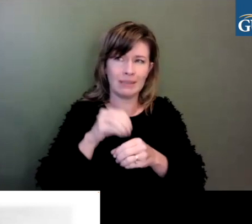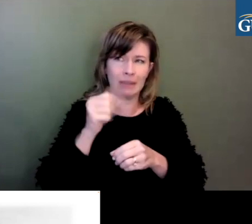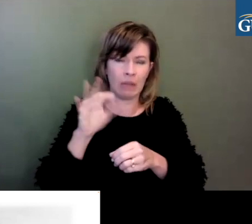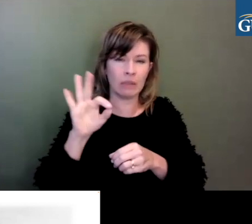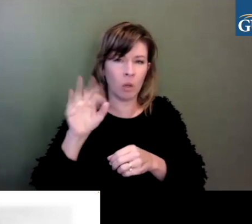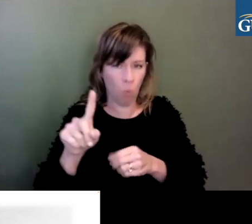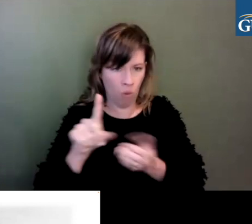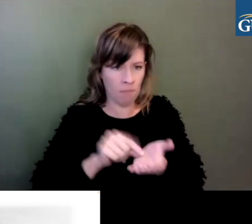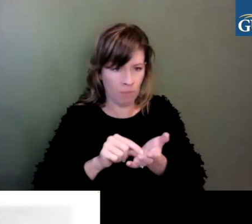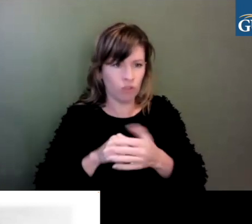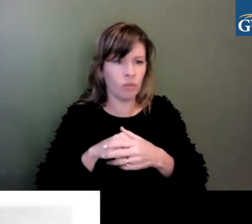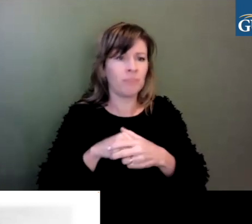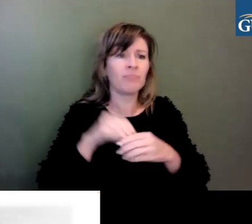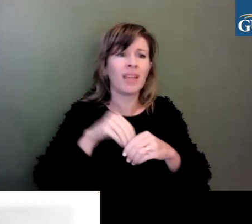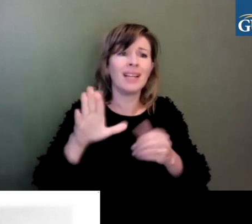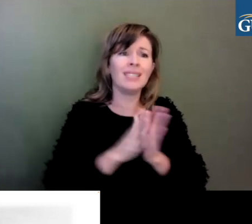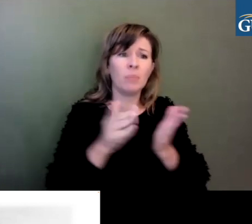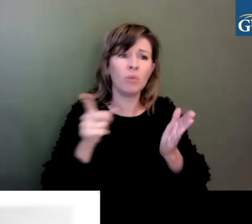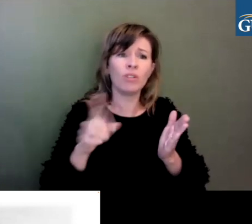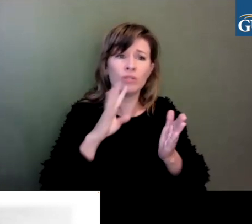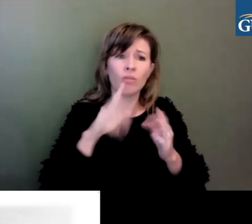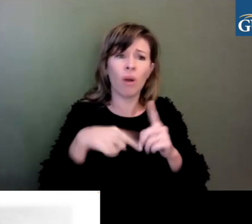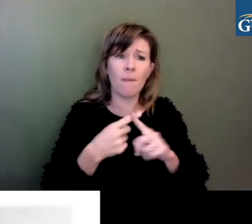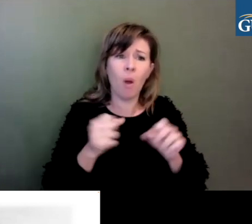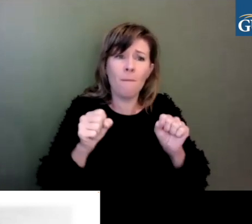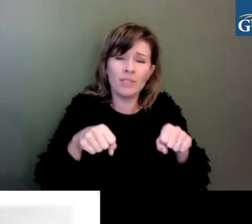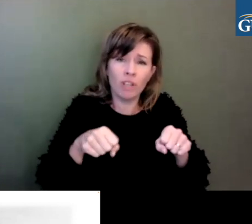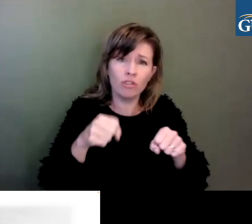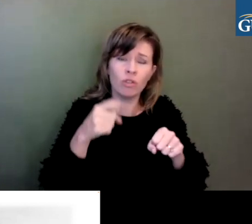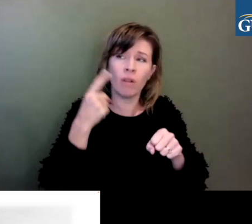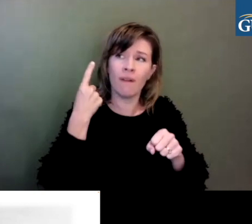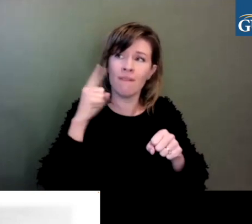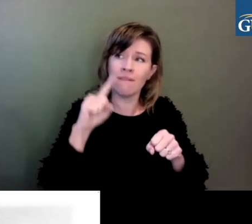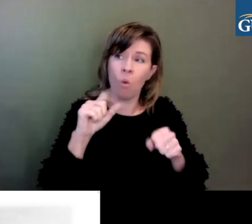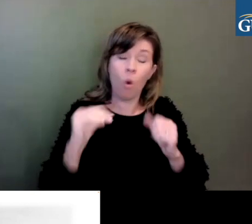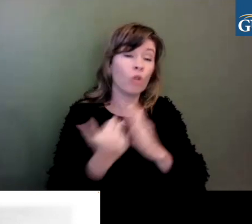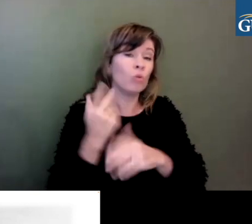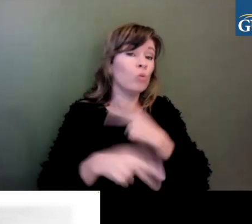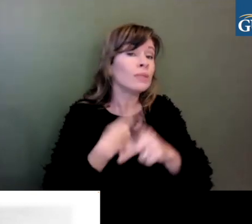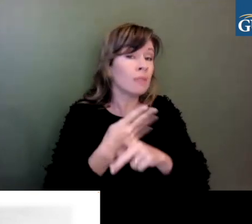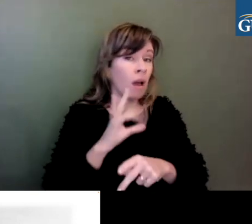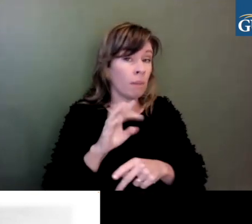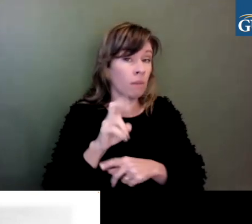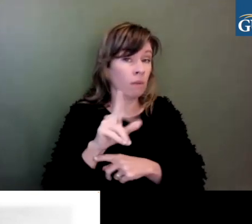Duster really talked about the potential for a new type of eugenics to come out of the human genome project. At the